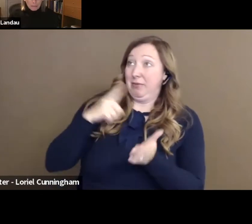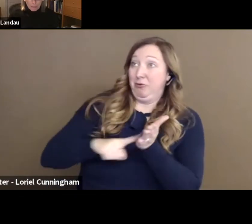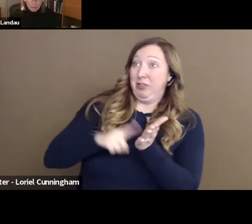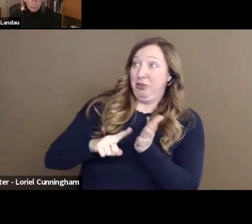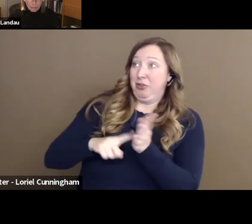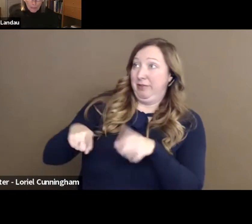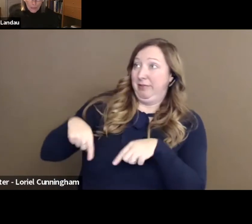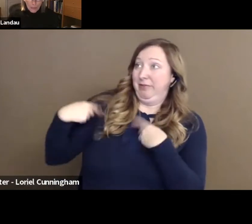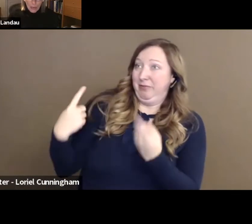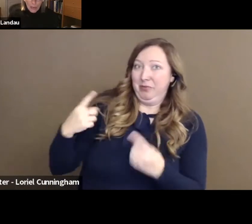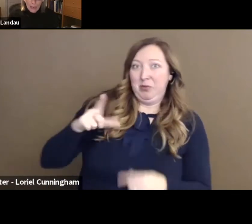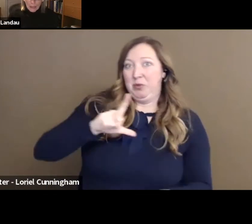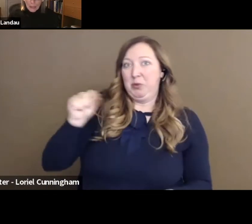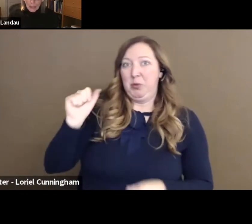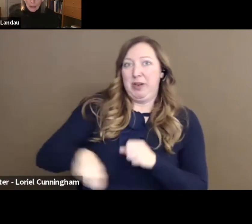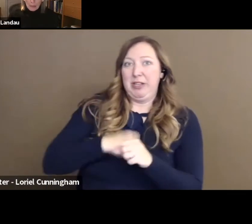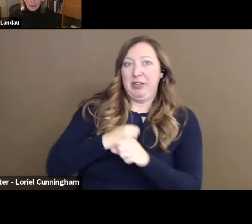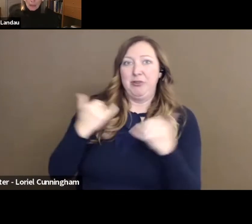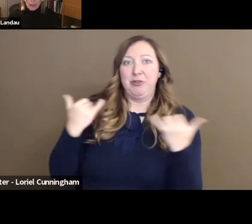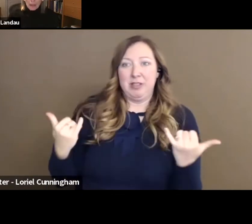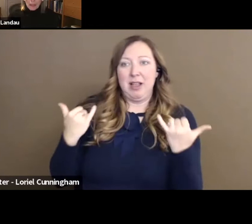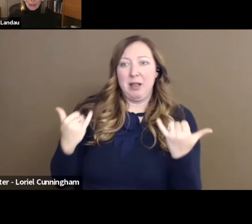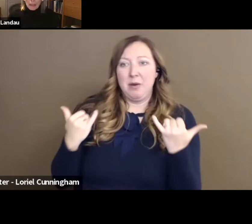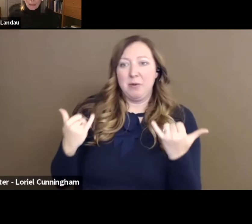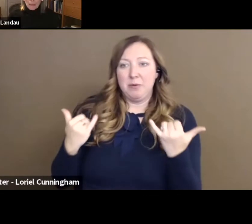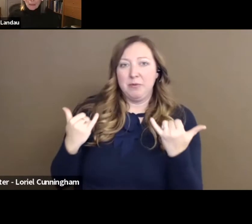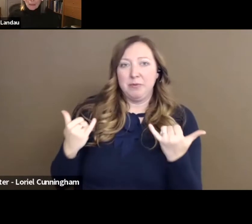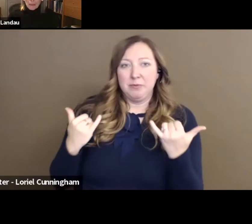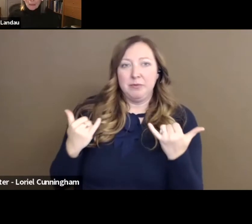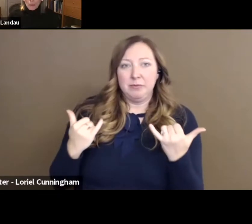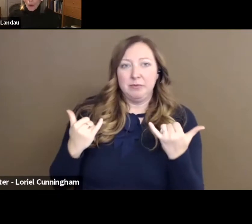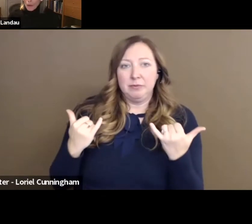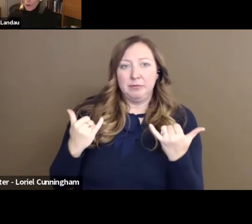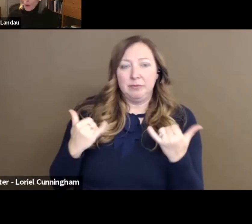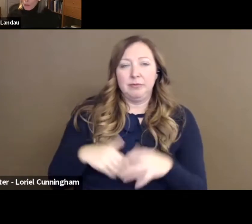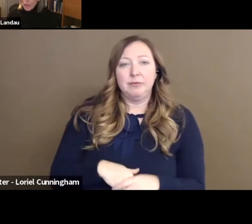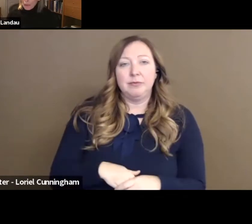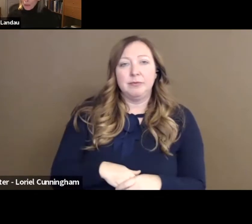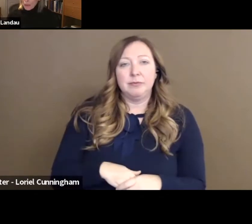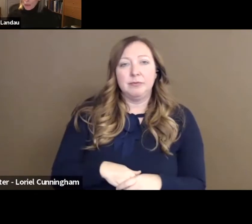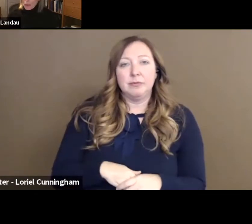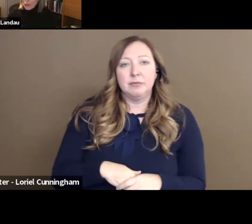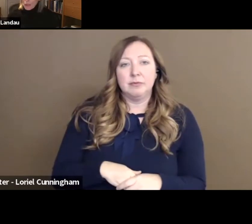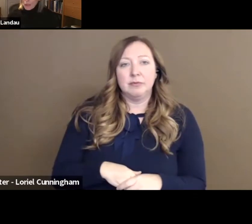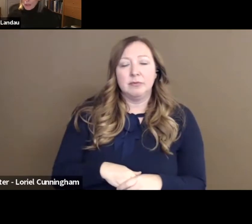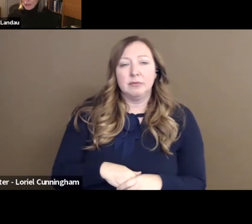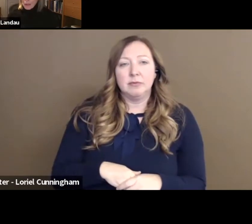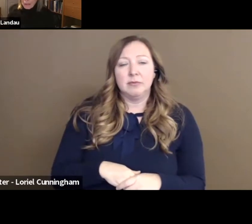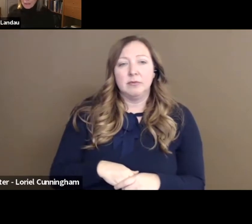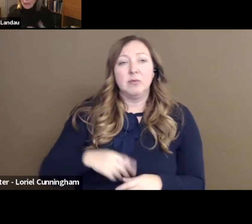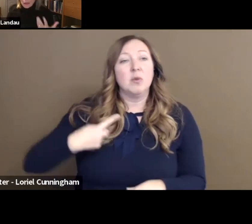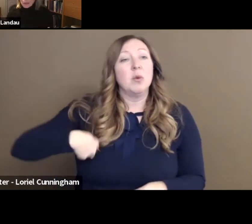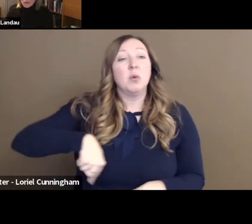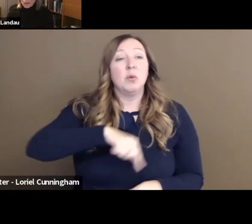um and um um